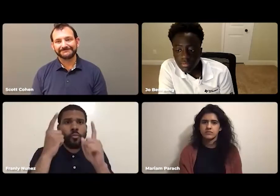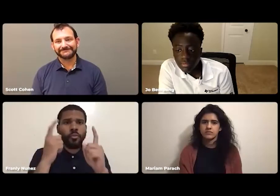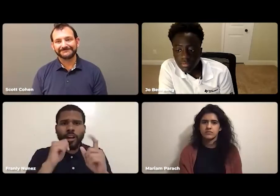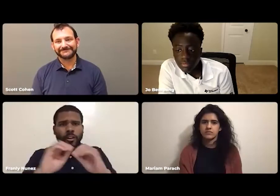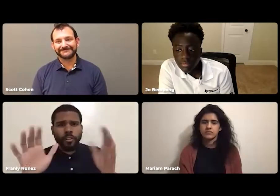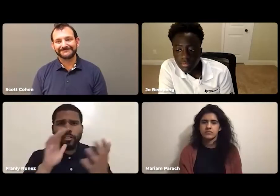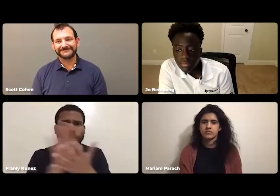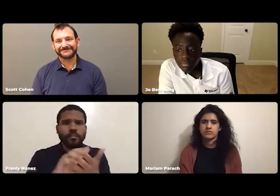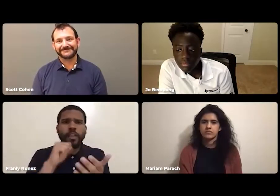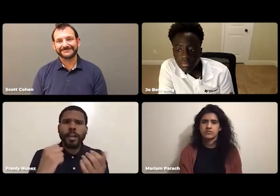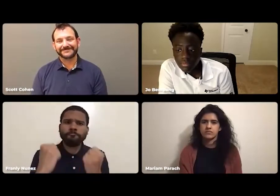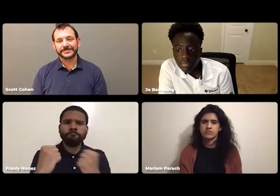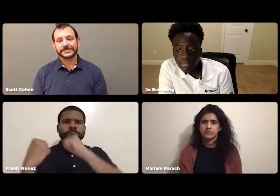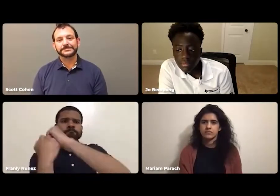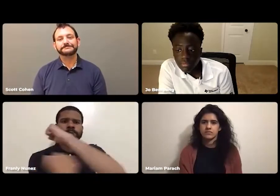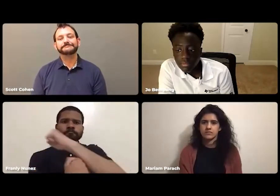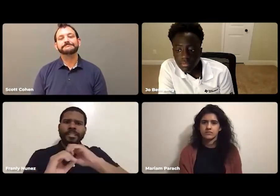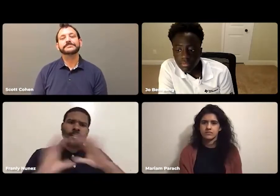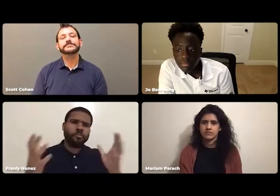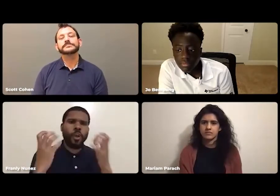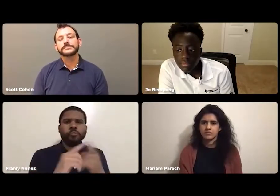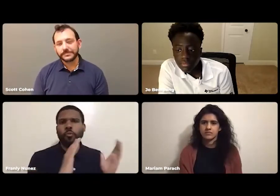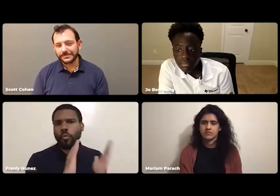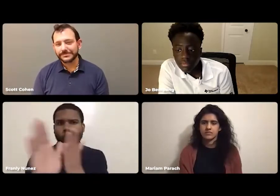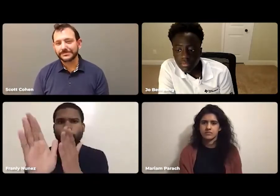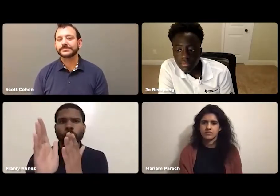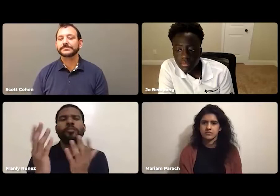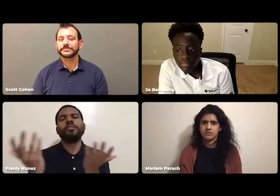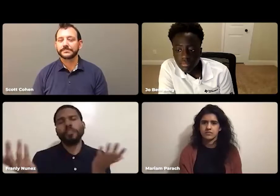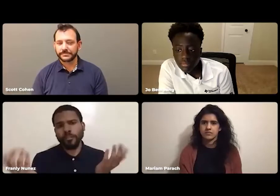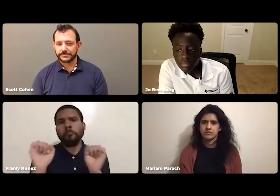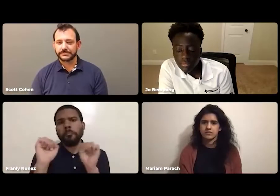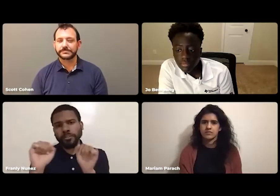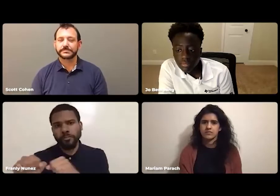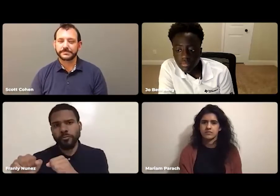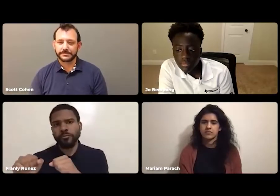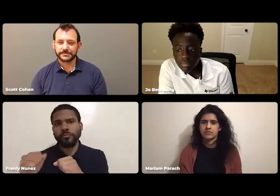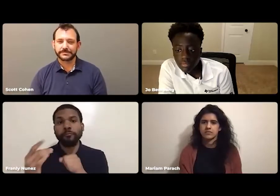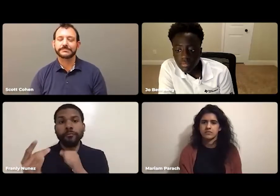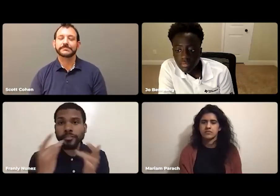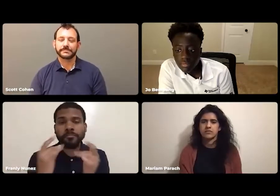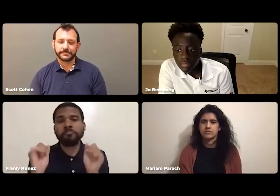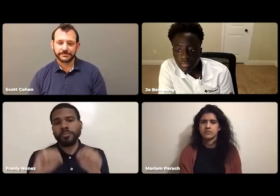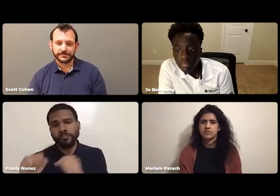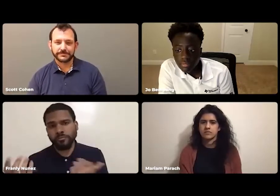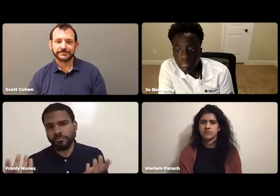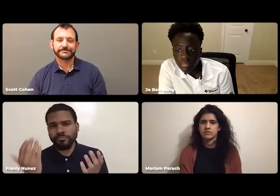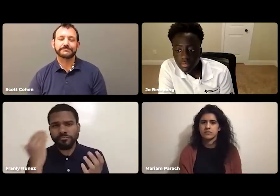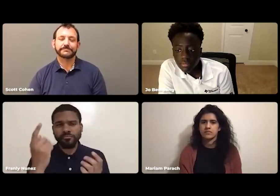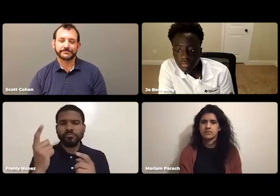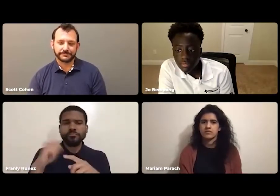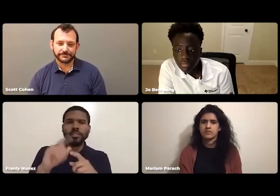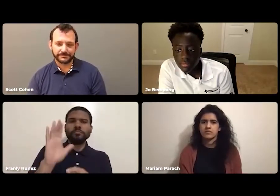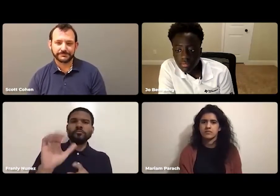Sometimes a person of color is hired without a strong agenda on how they'll integrate into